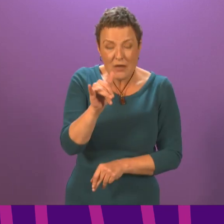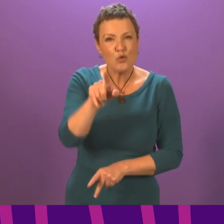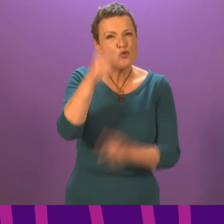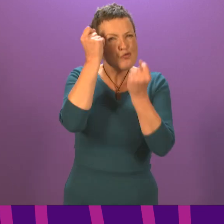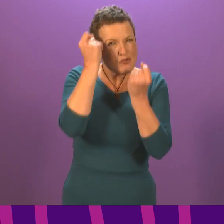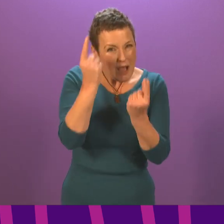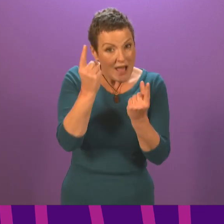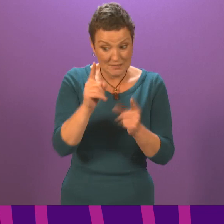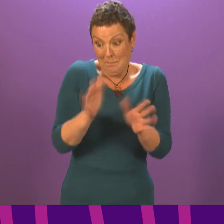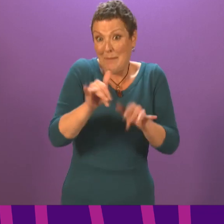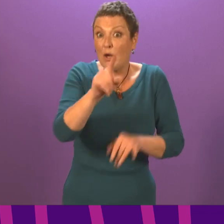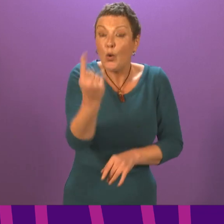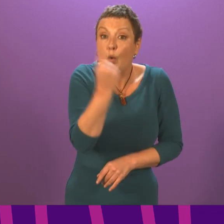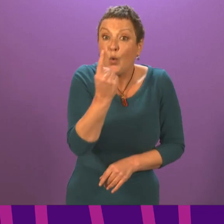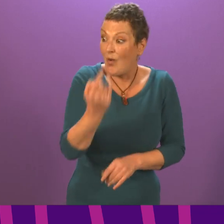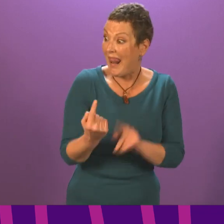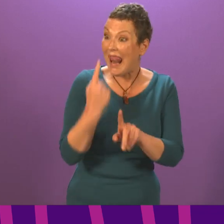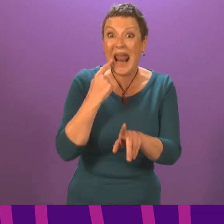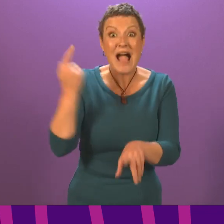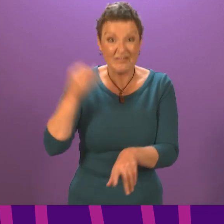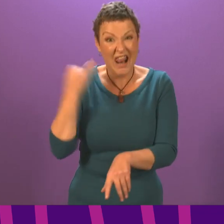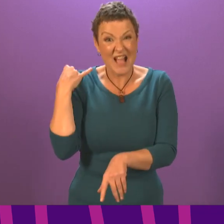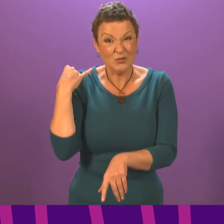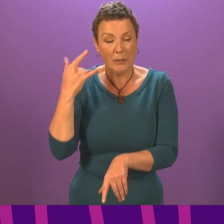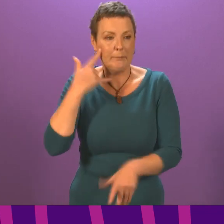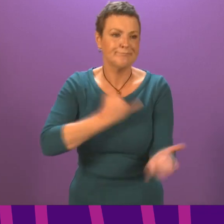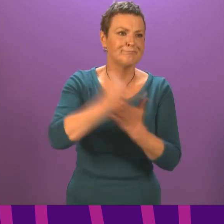will at least make those who were objecting to the Edinburgh decision last week reflect